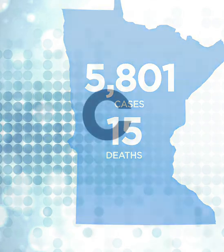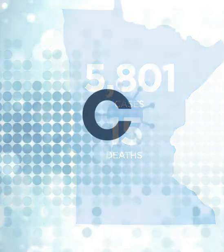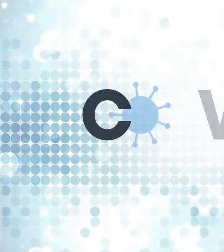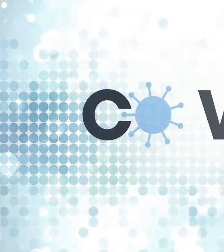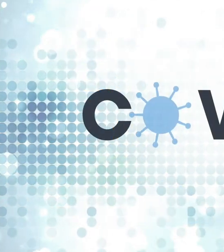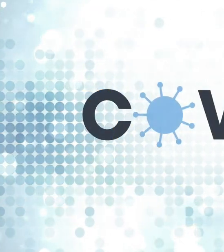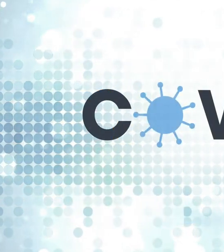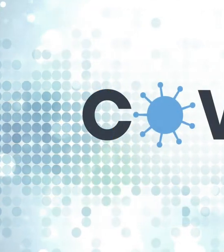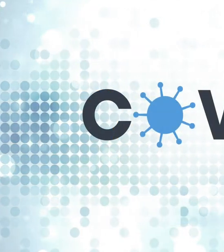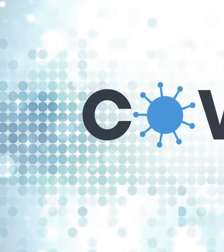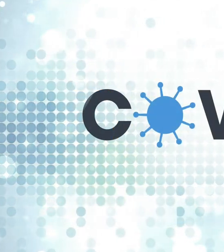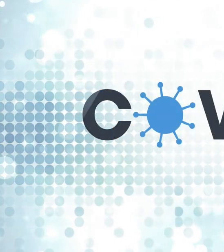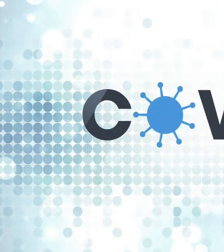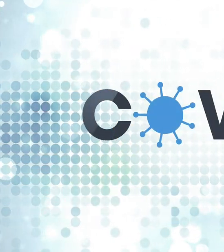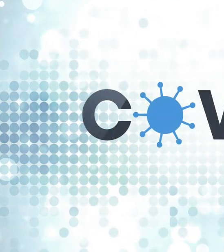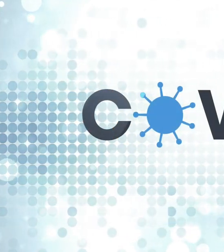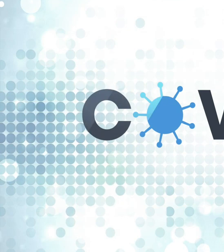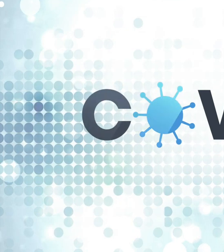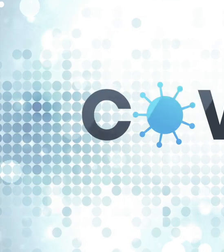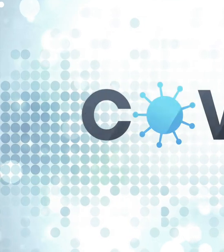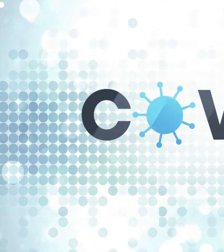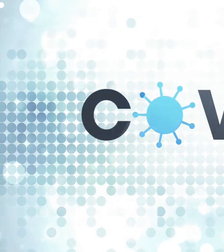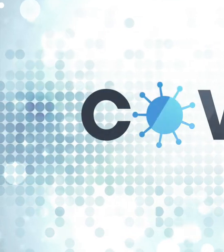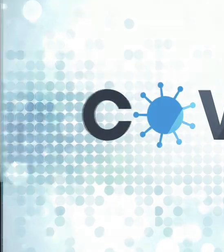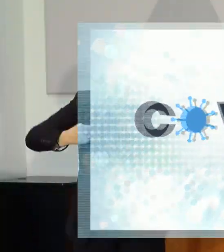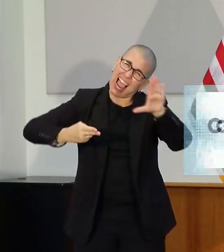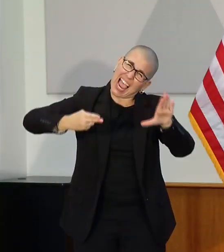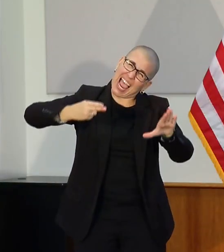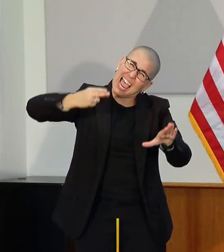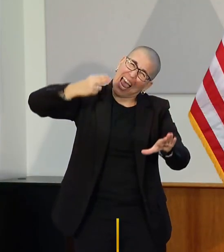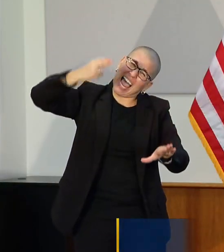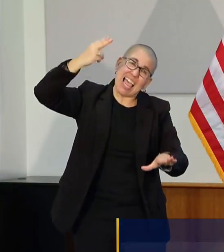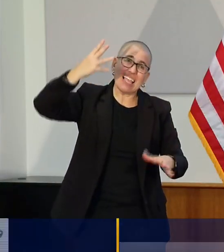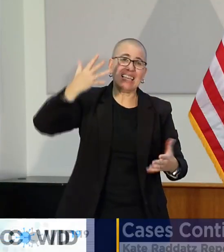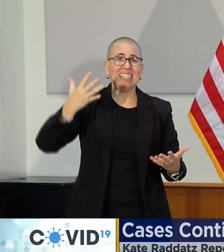WE ARE NOW A HOTSPOT FOR CASES.